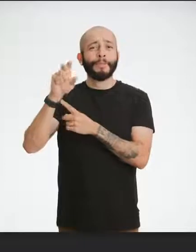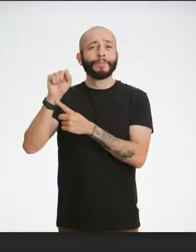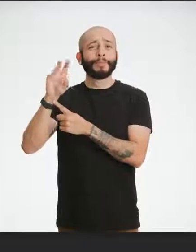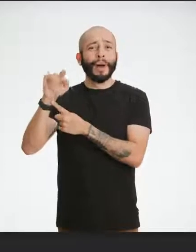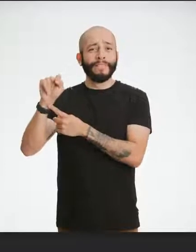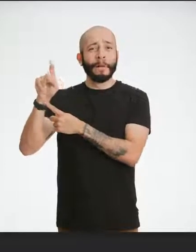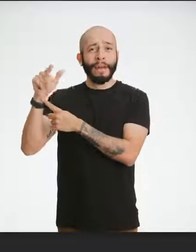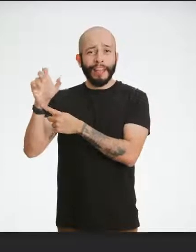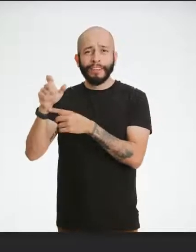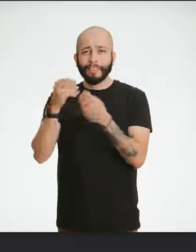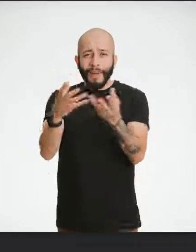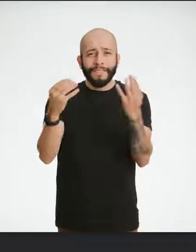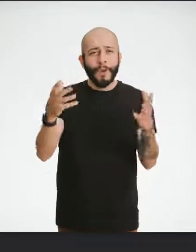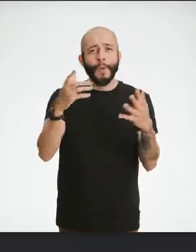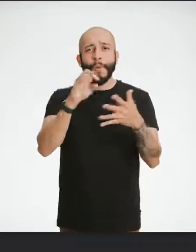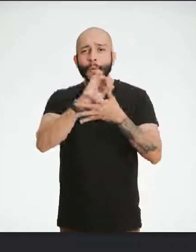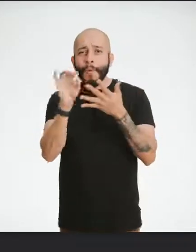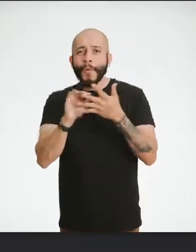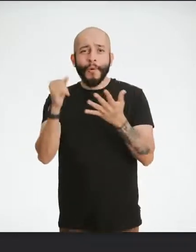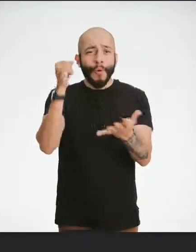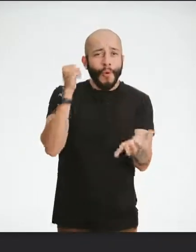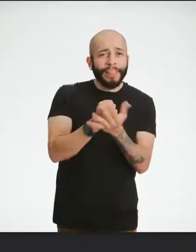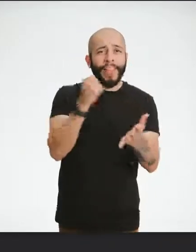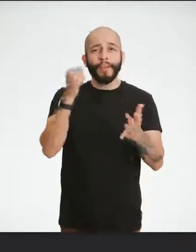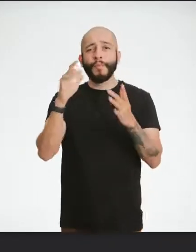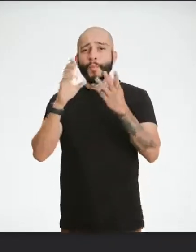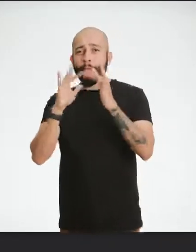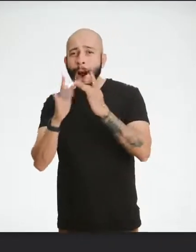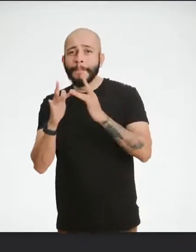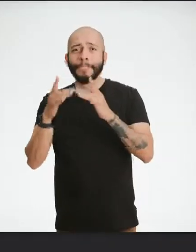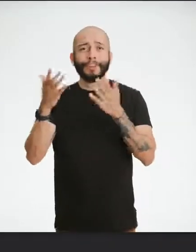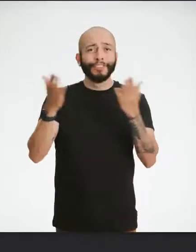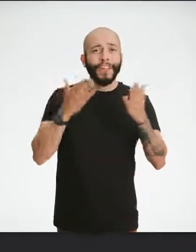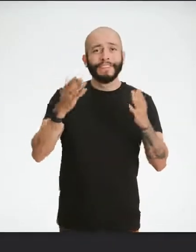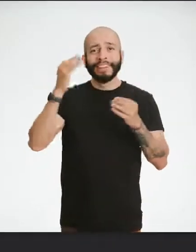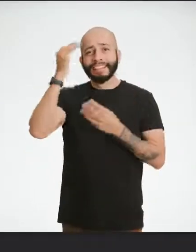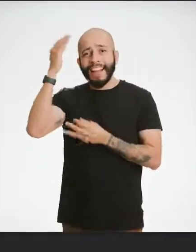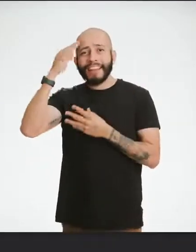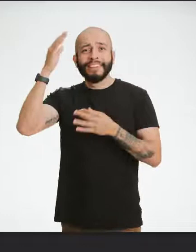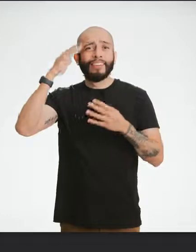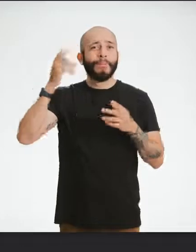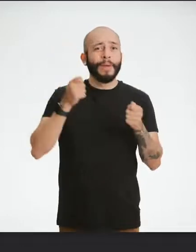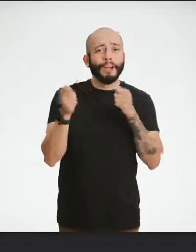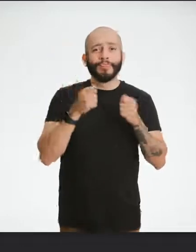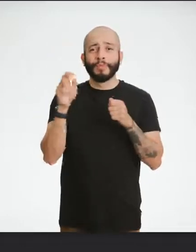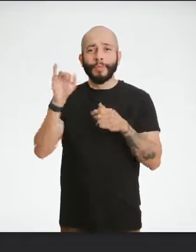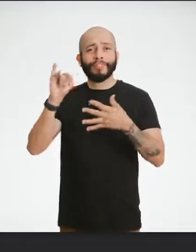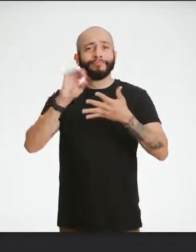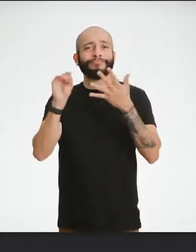with everything from authentication and web services to data management and reusable UI components.